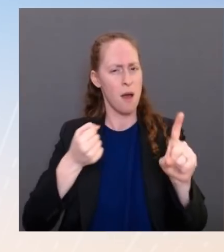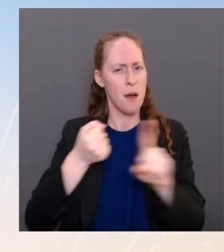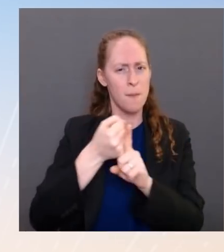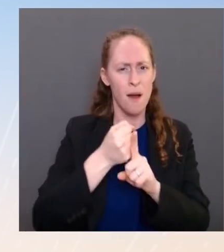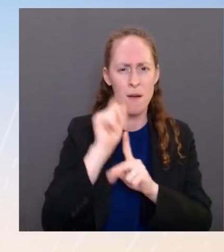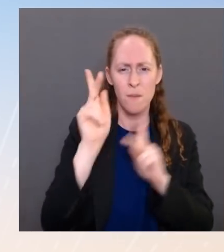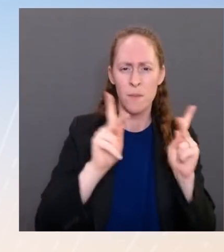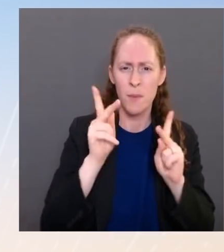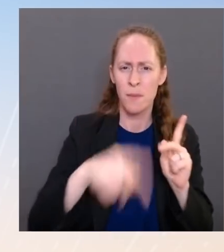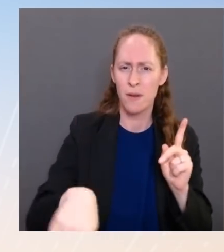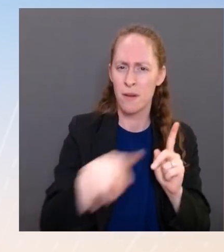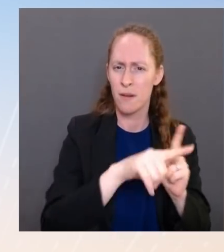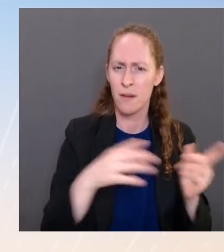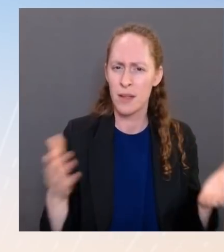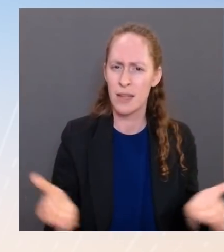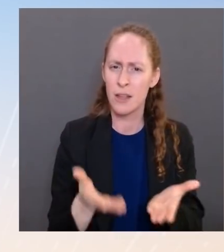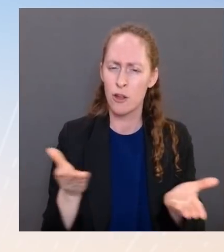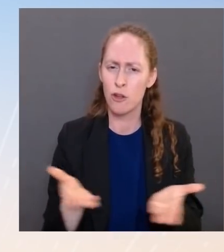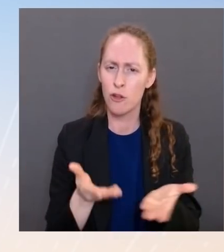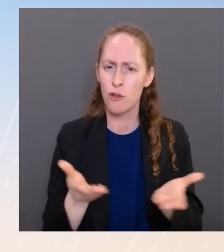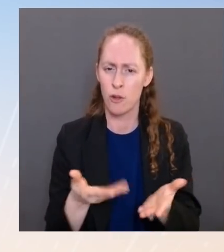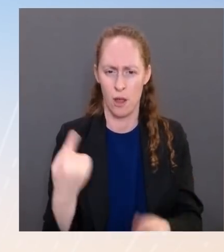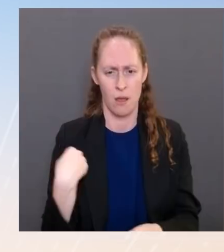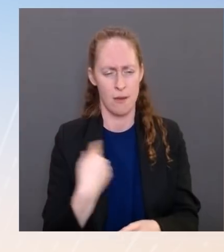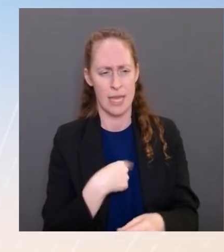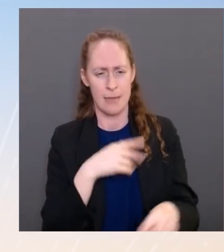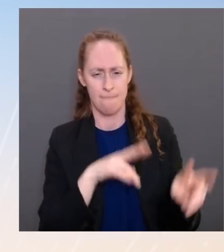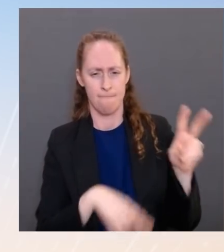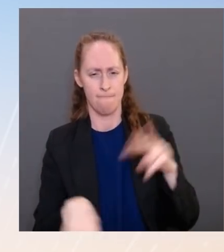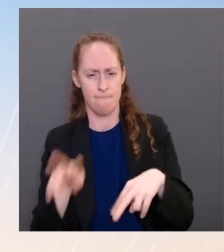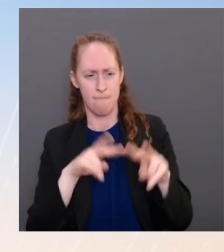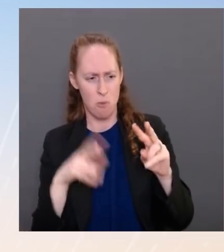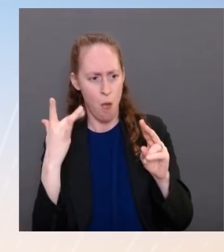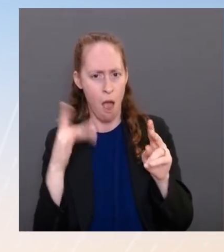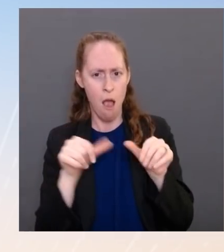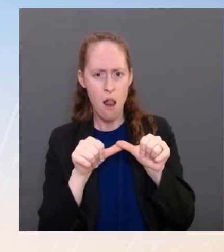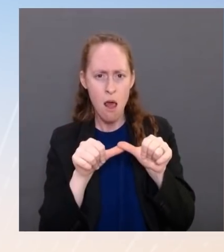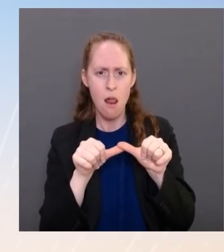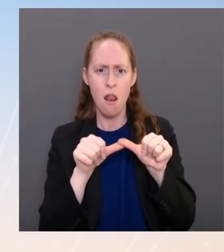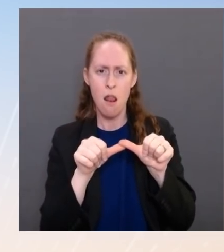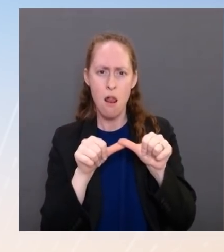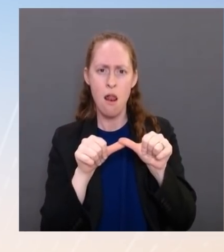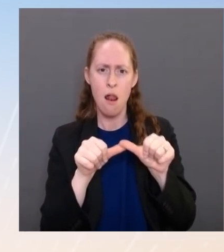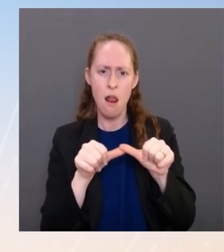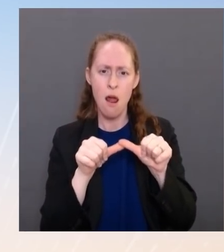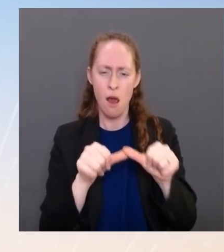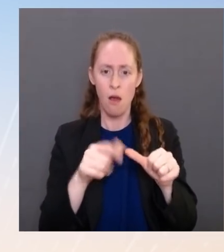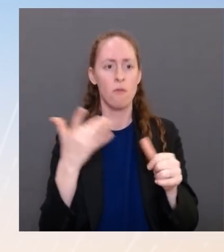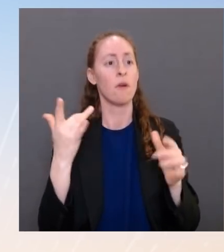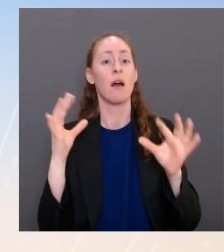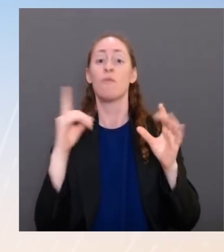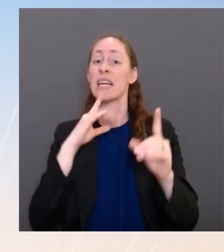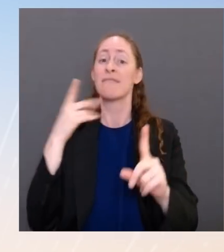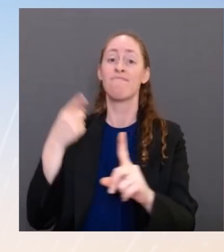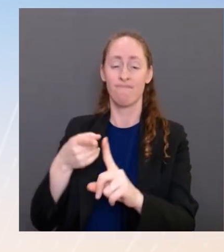by energy prices. And so, in addition to addressing that, he wants to think about how to bring down costs for Americans in a range of ways.